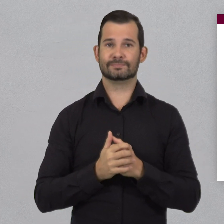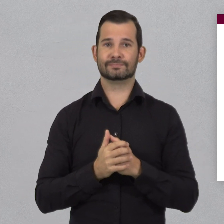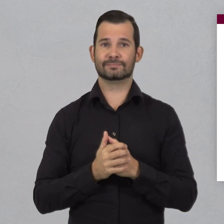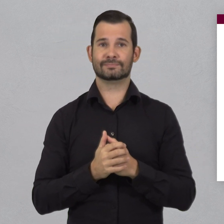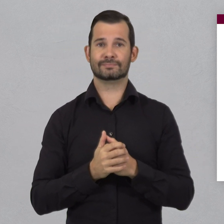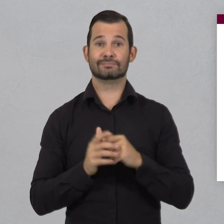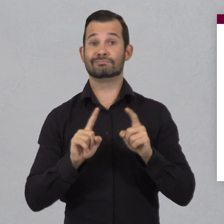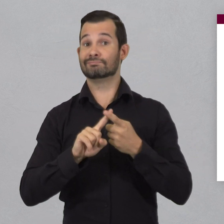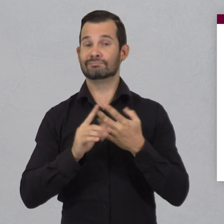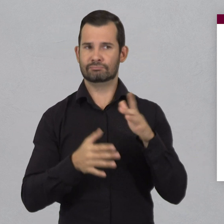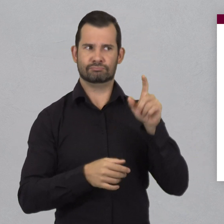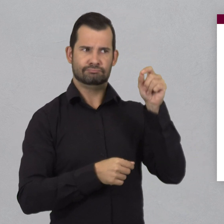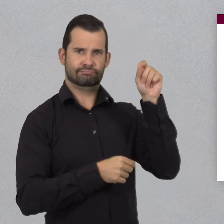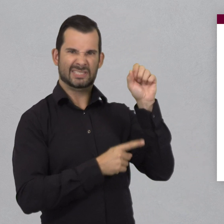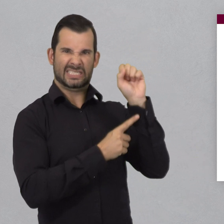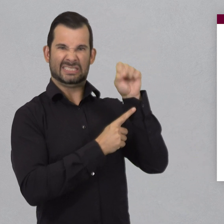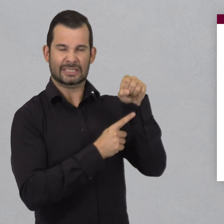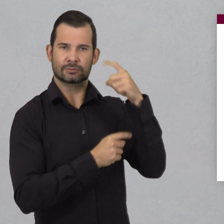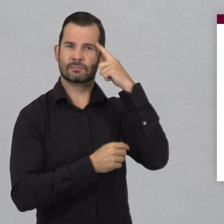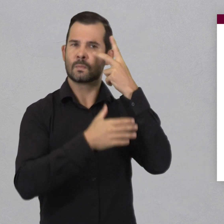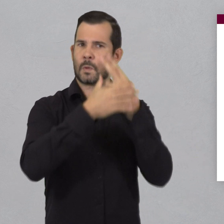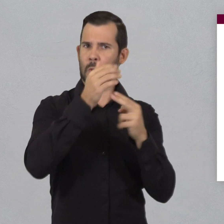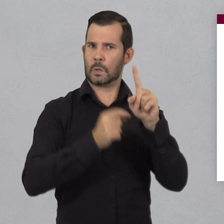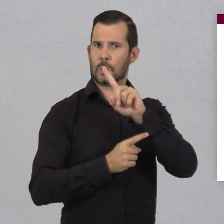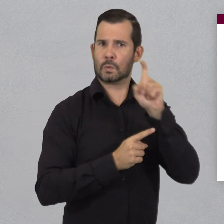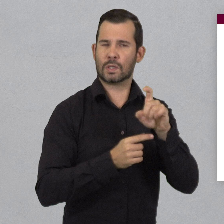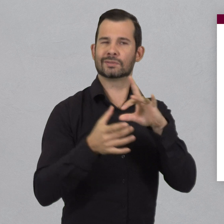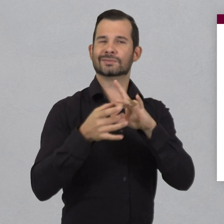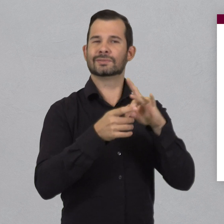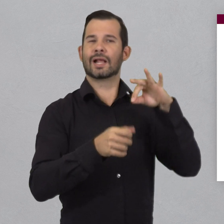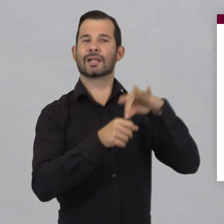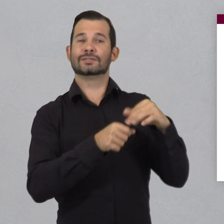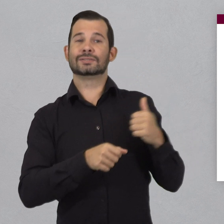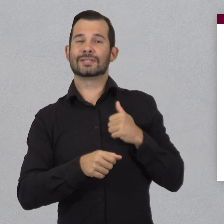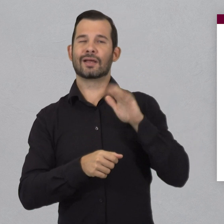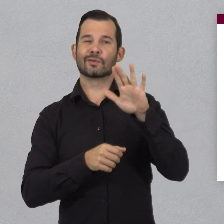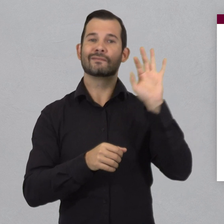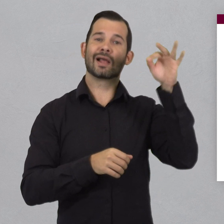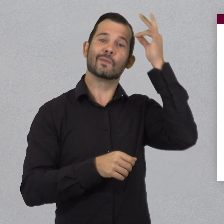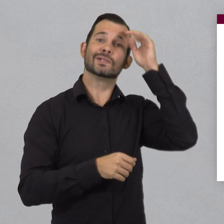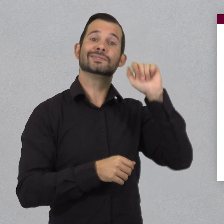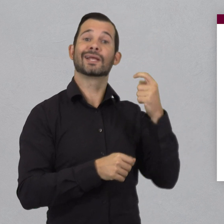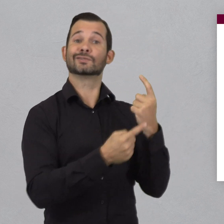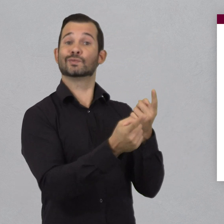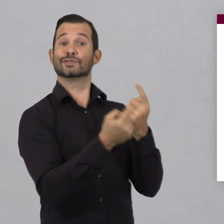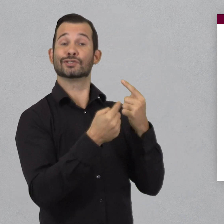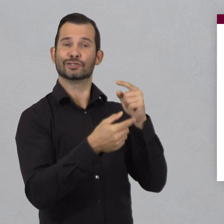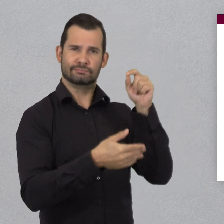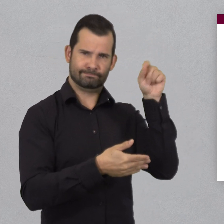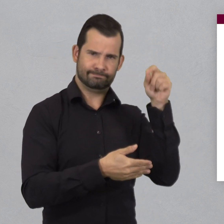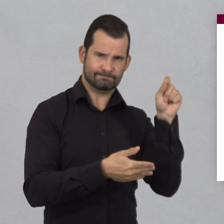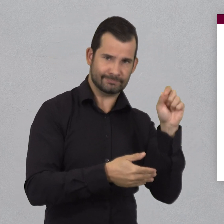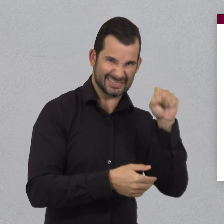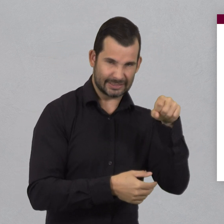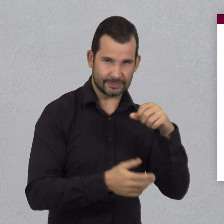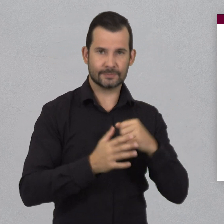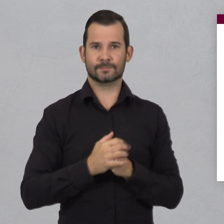1. Check “Yes” to both questions related to Elections Canada on your federal tax return.